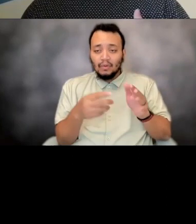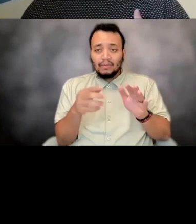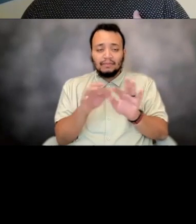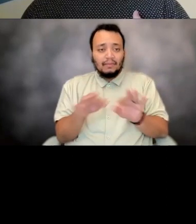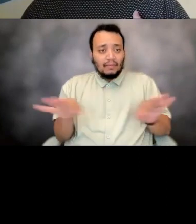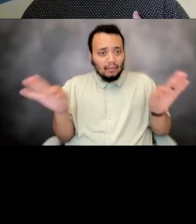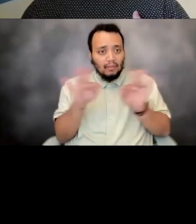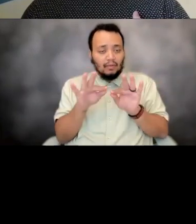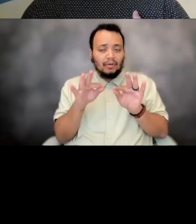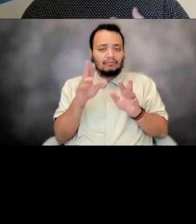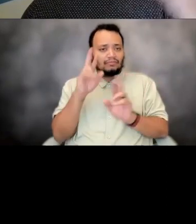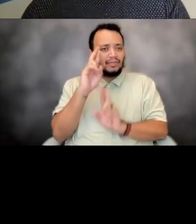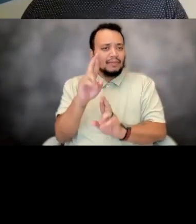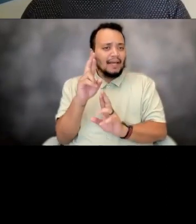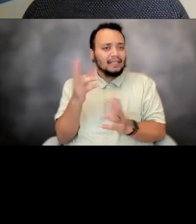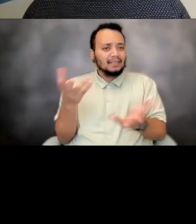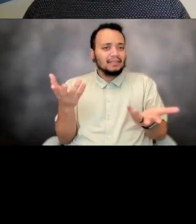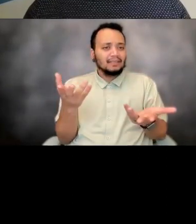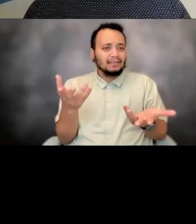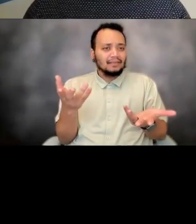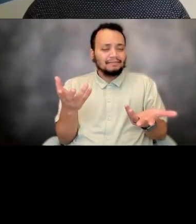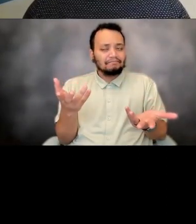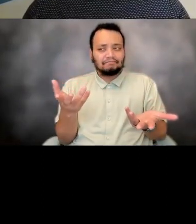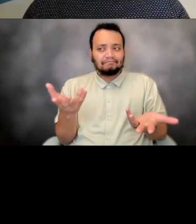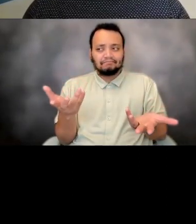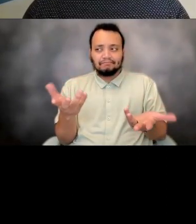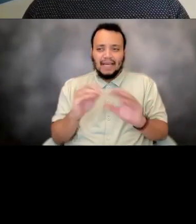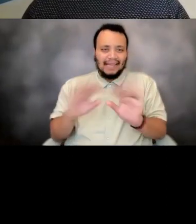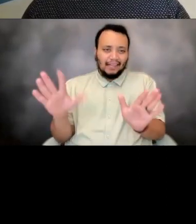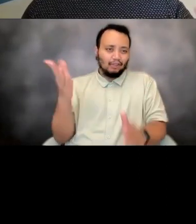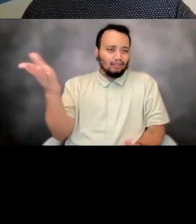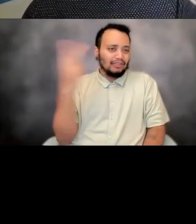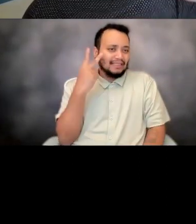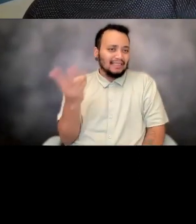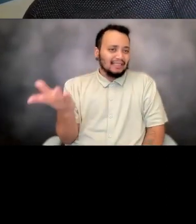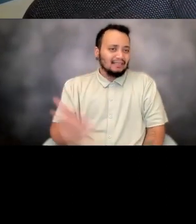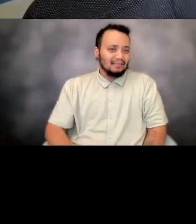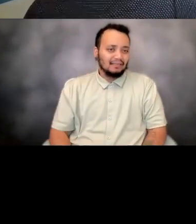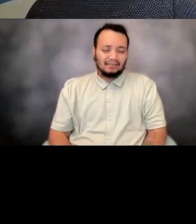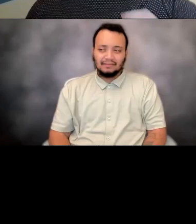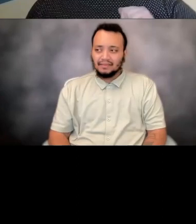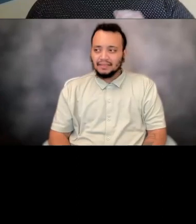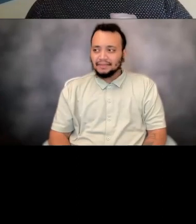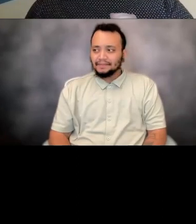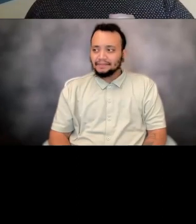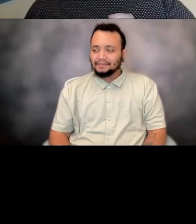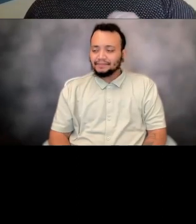and I don't know what is. And so many people said that, you know,